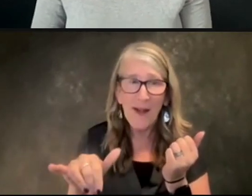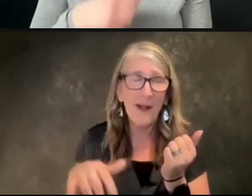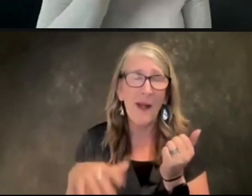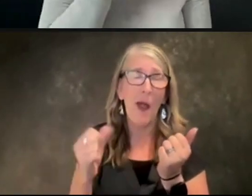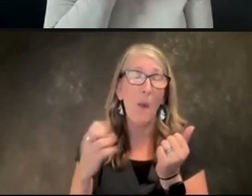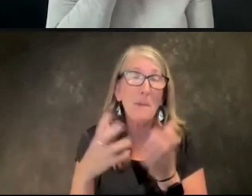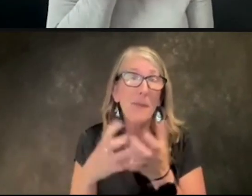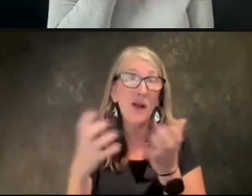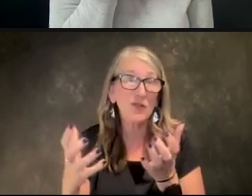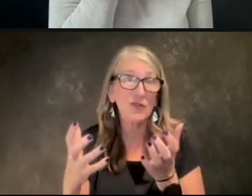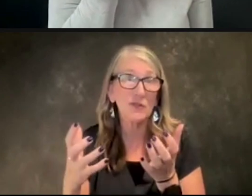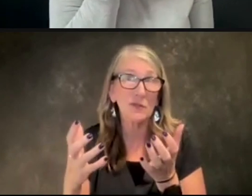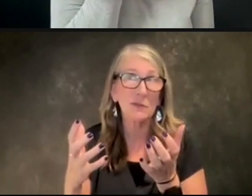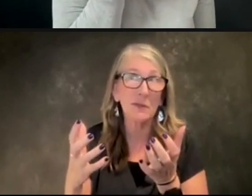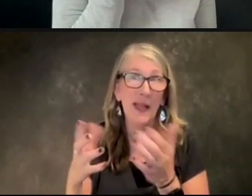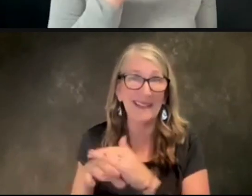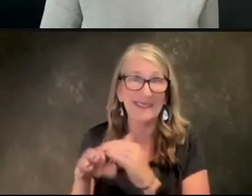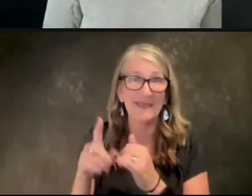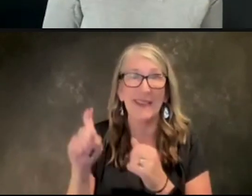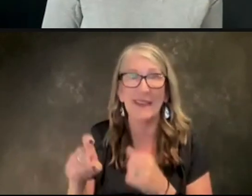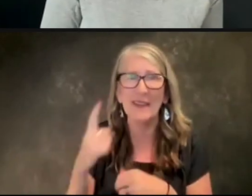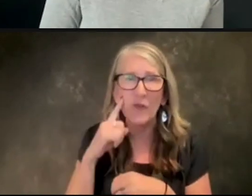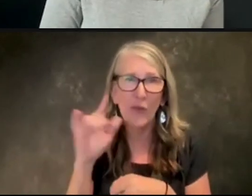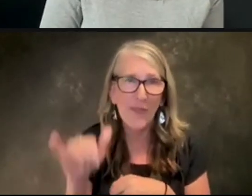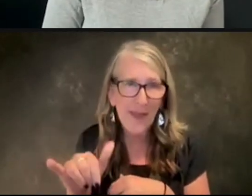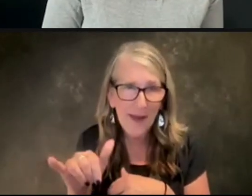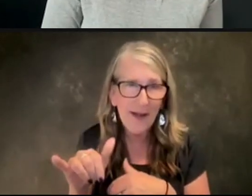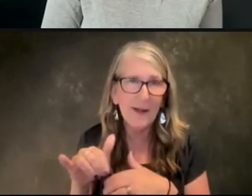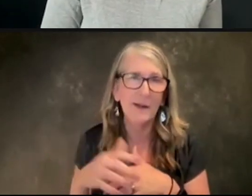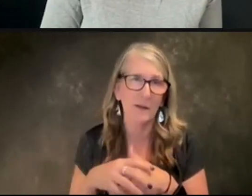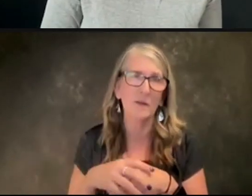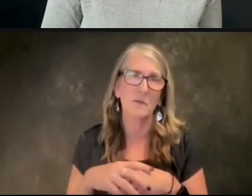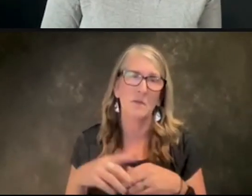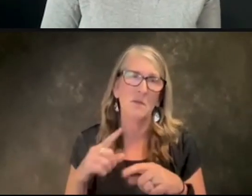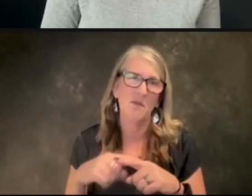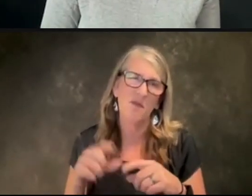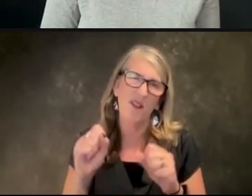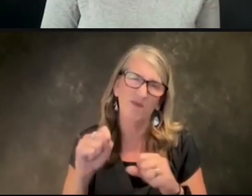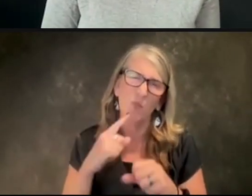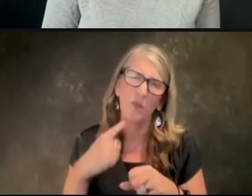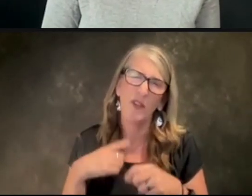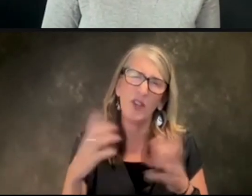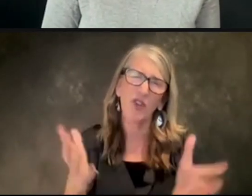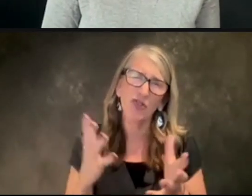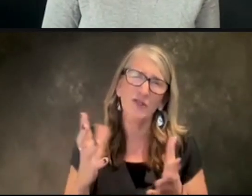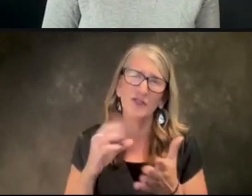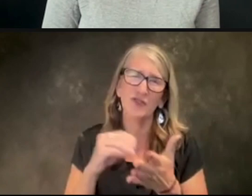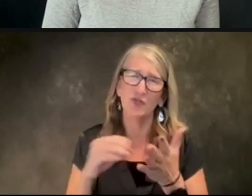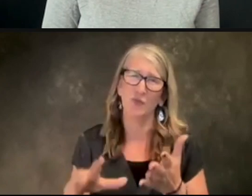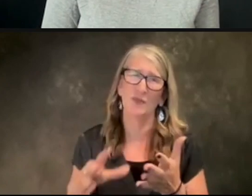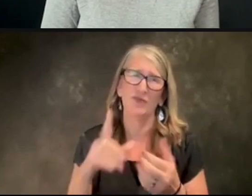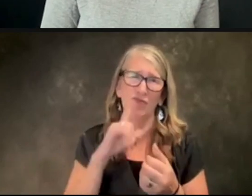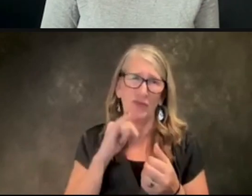So always ask what their communication preferences are and how much access it is that they require for that.